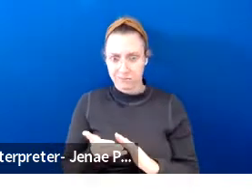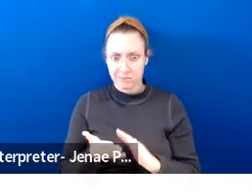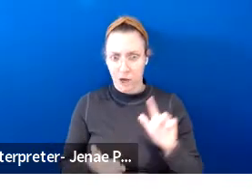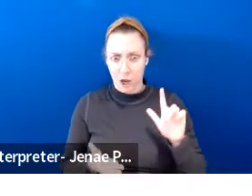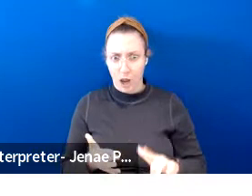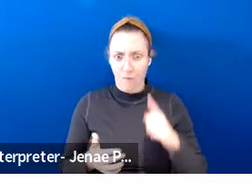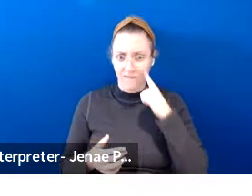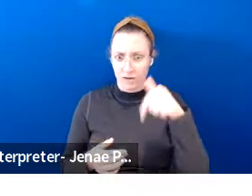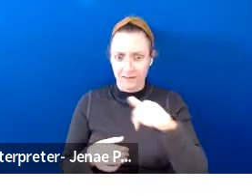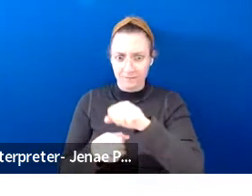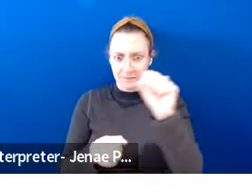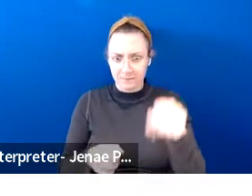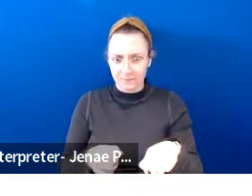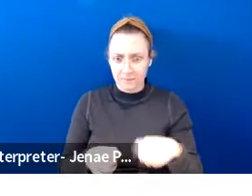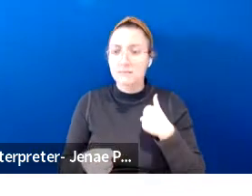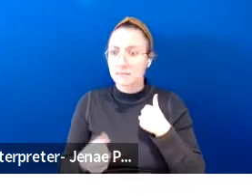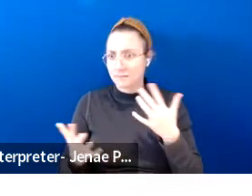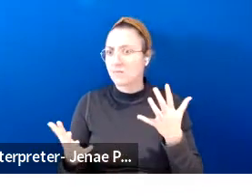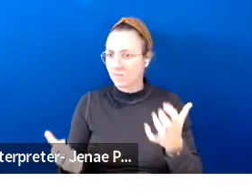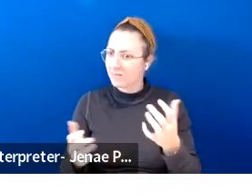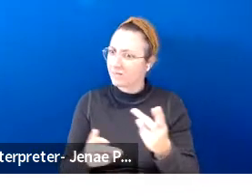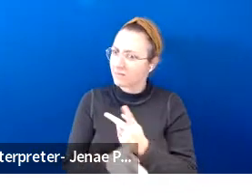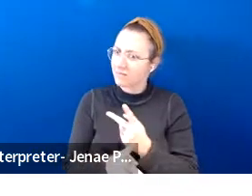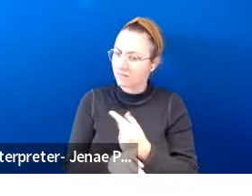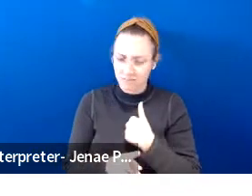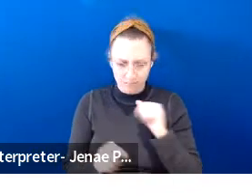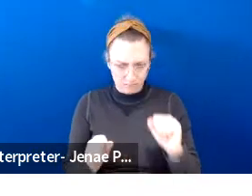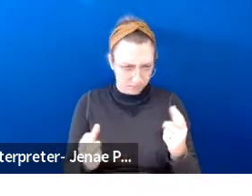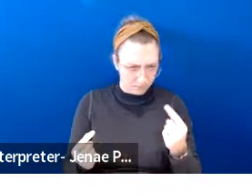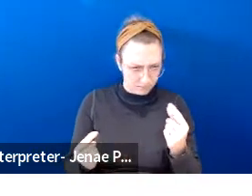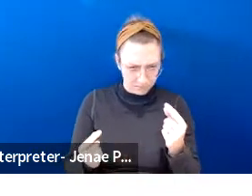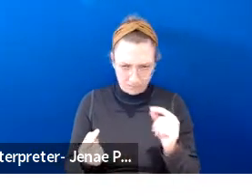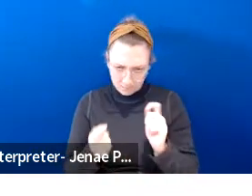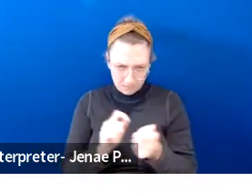And I really wanted to figure out what I can do about that because there are things